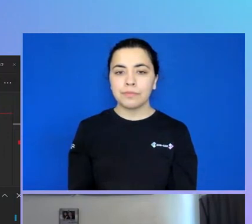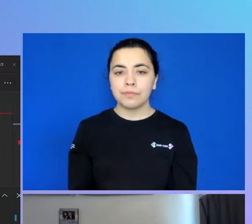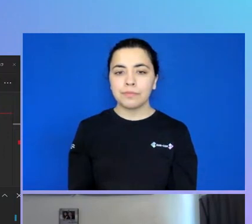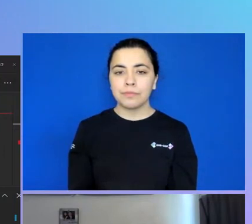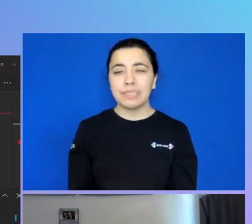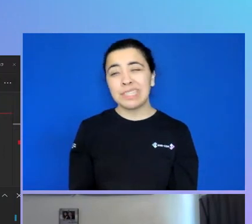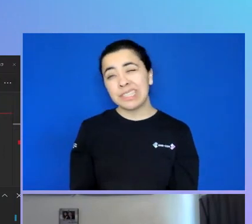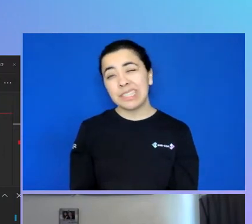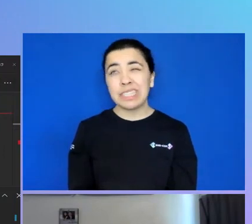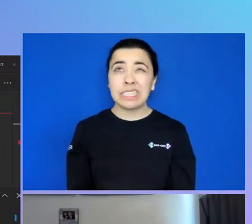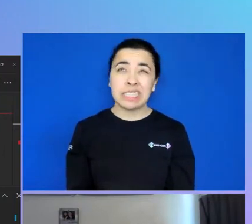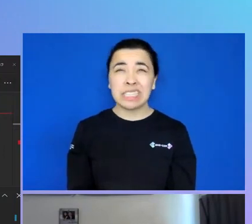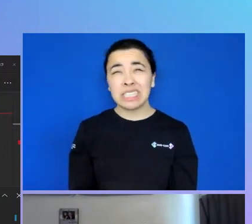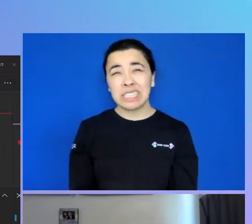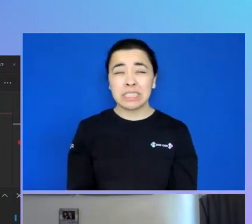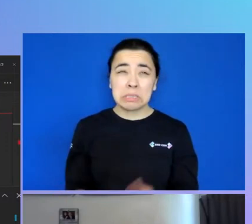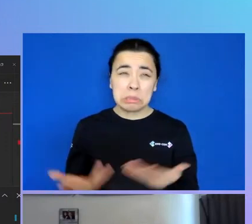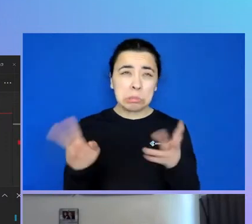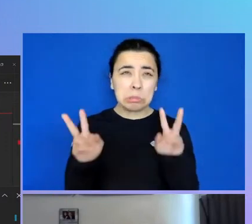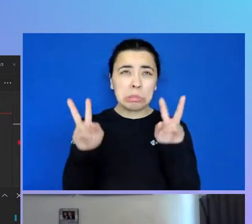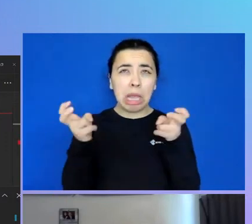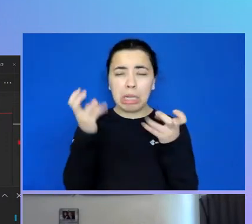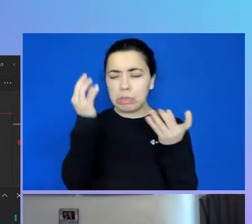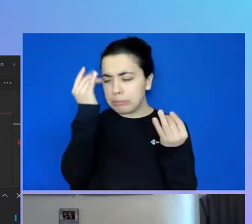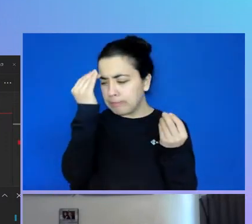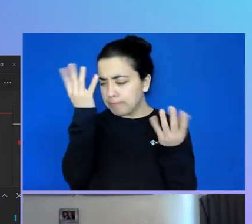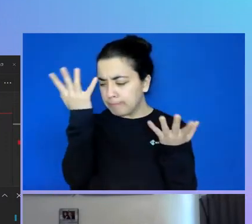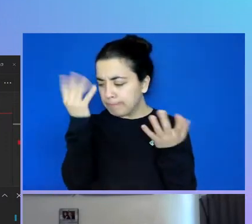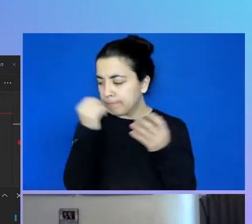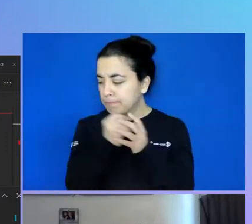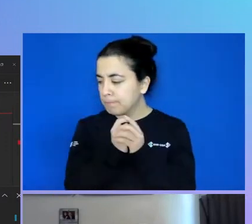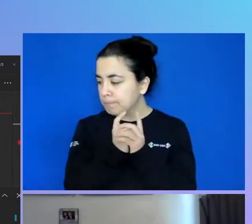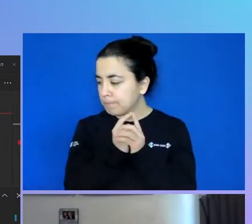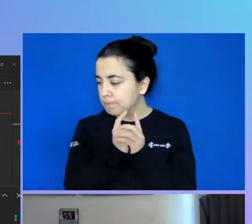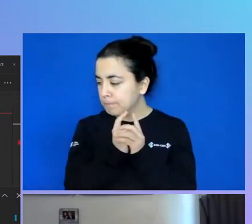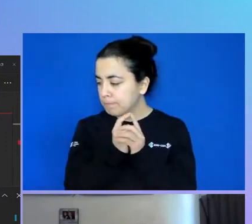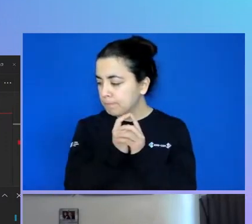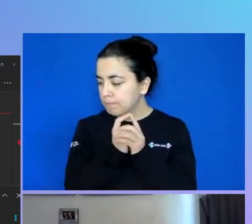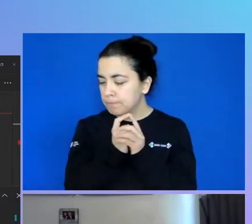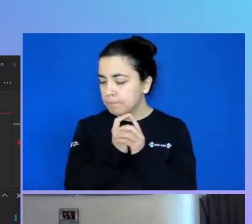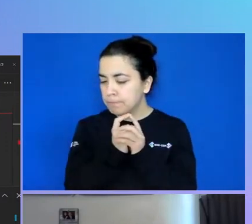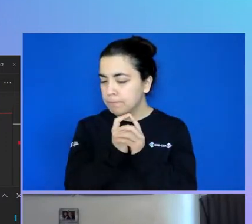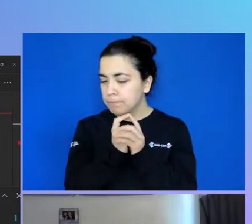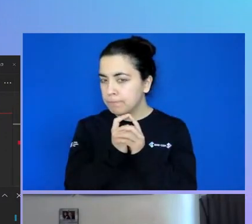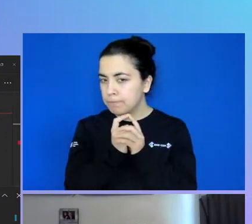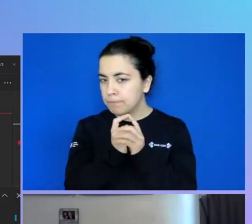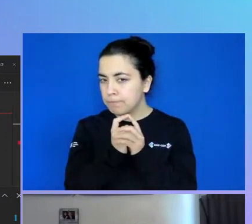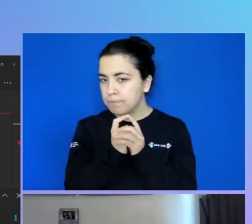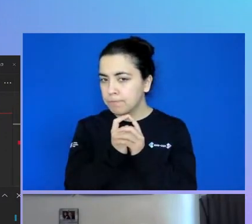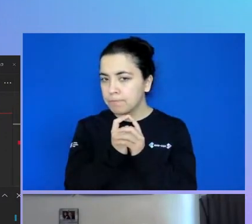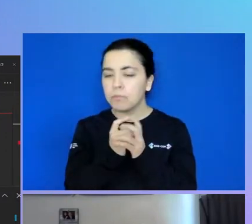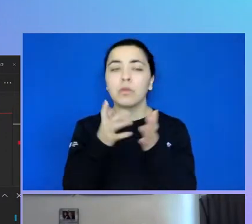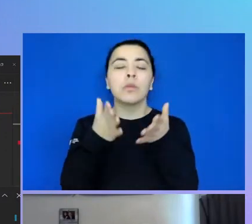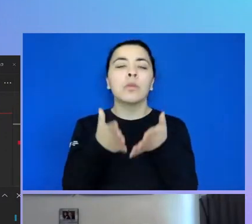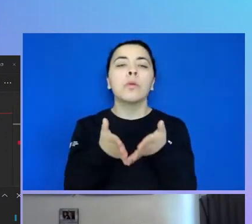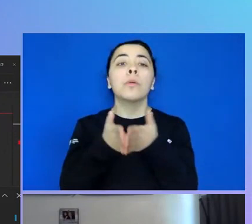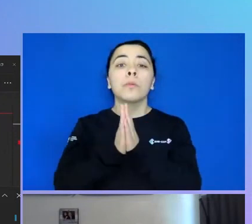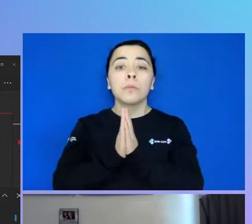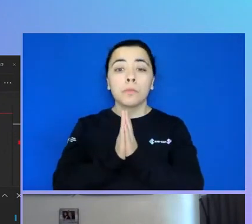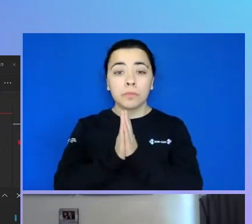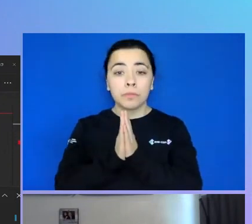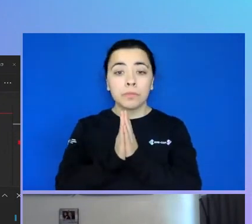give the PR title, require EST with accessible issues because I